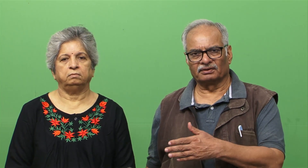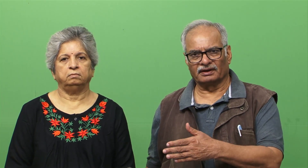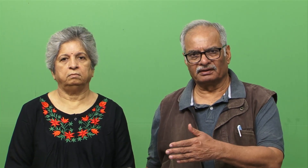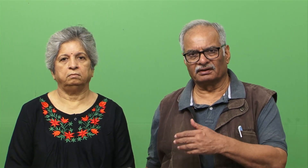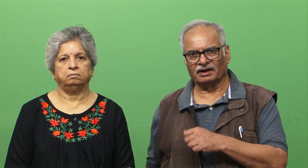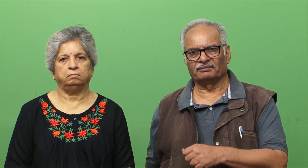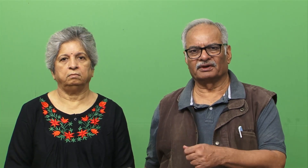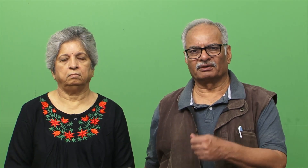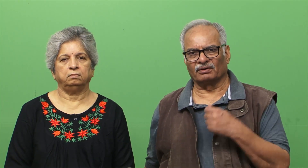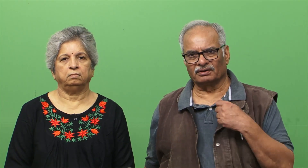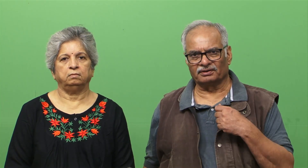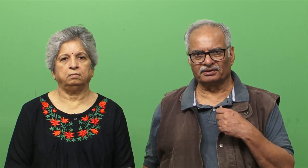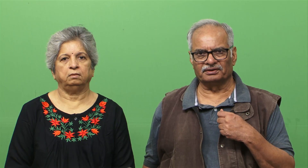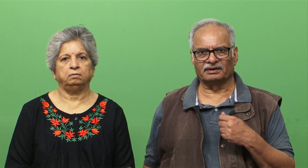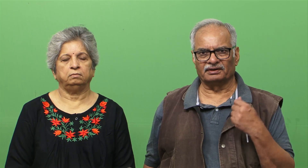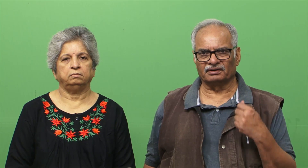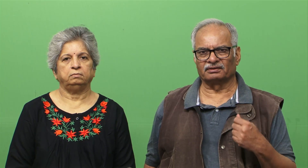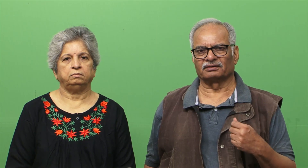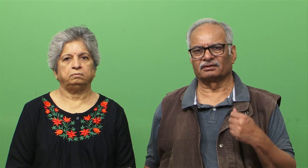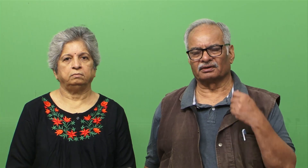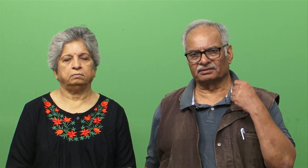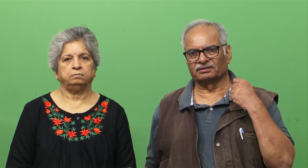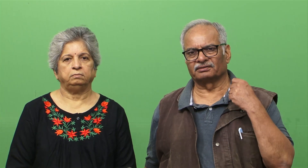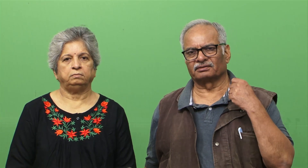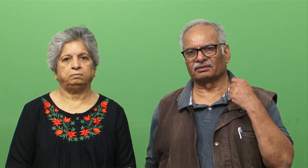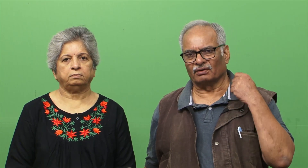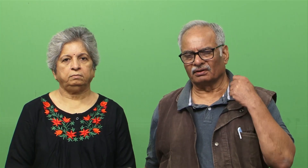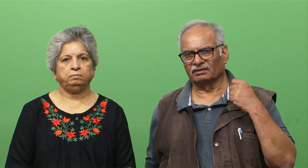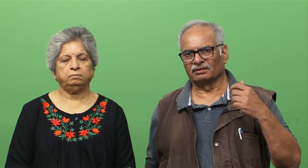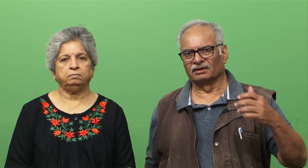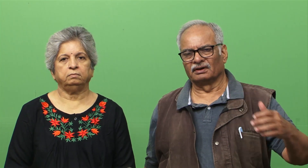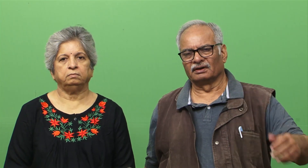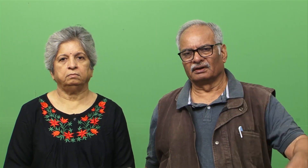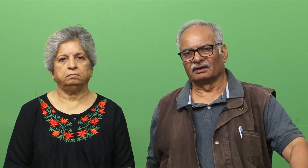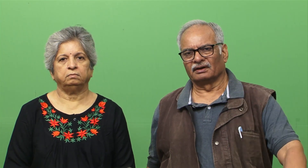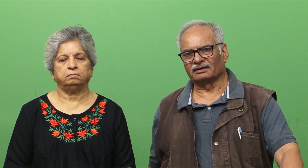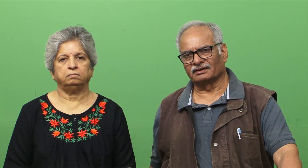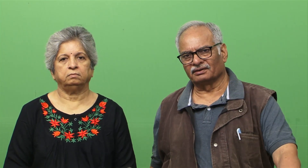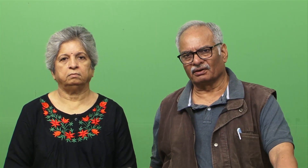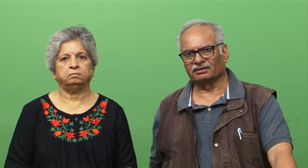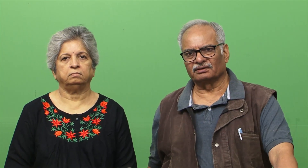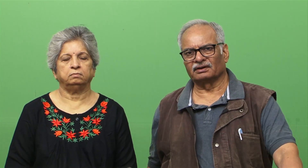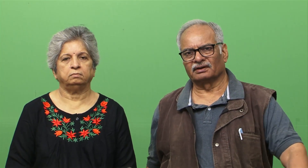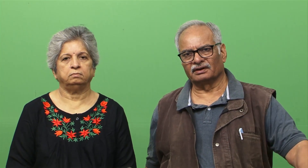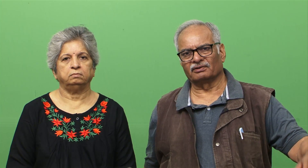that is the time they call nurses and intern nurses call resident doctors and that is how